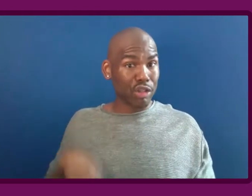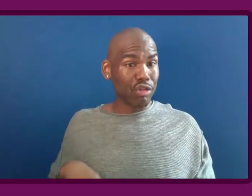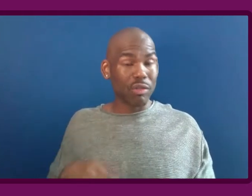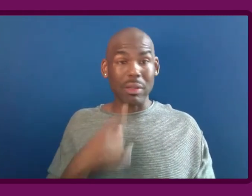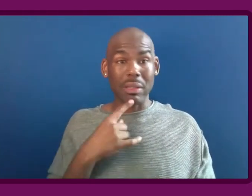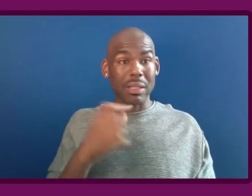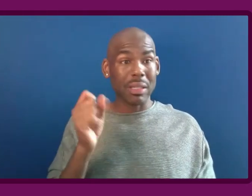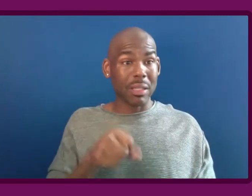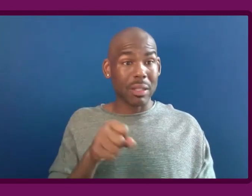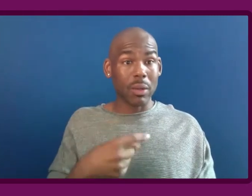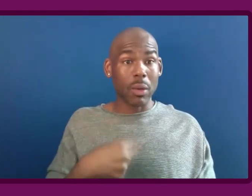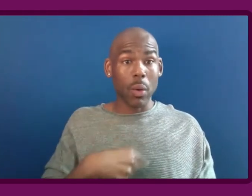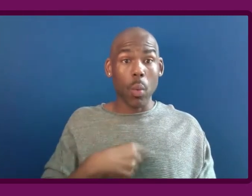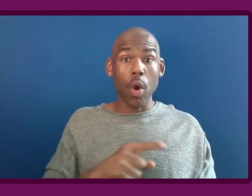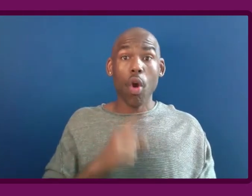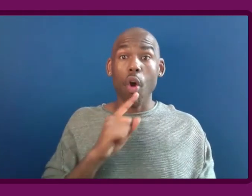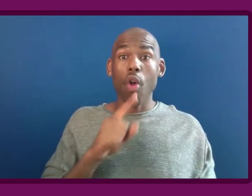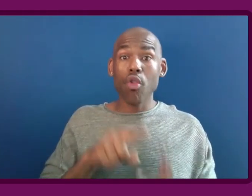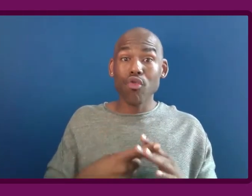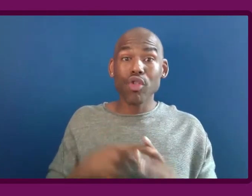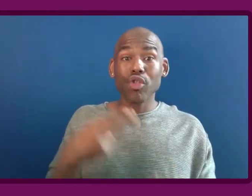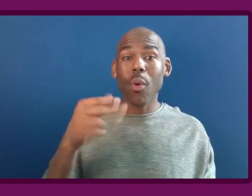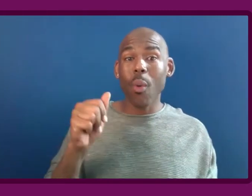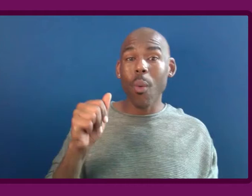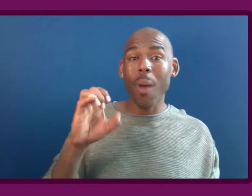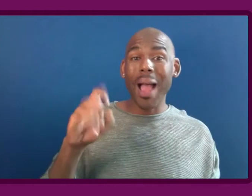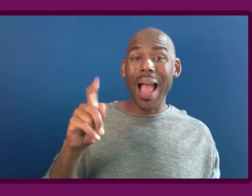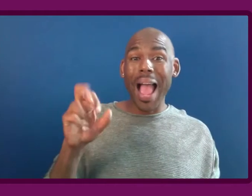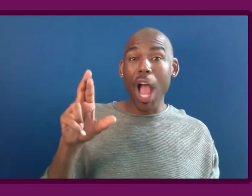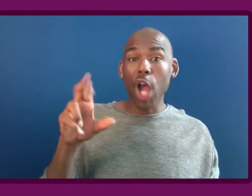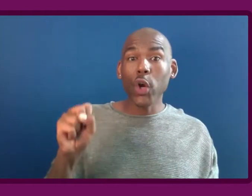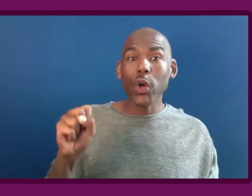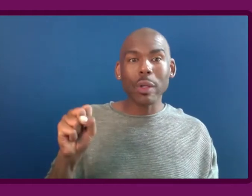I'm like, "Yeah, it's true. We are the original hackers. We're hacking the system every day,